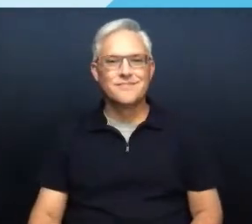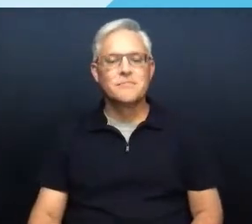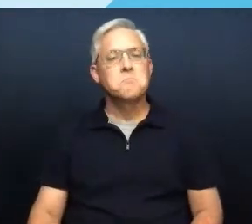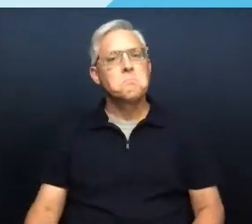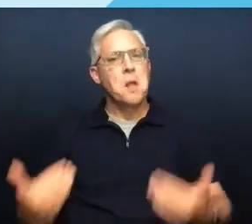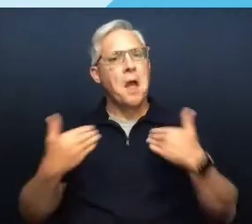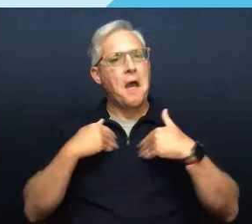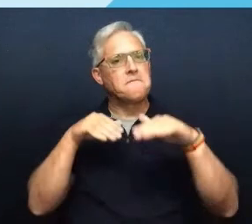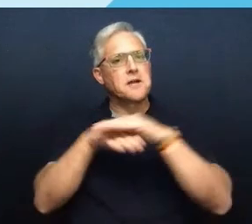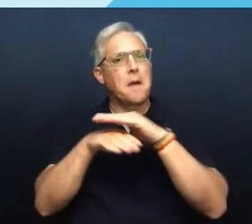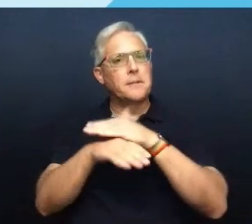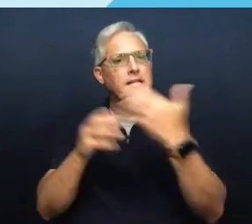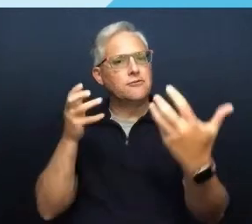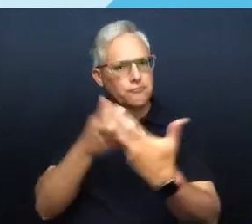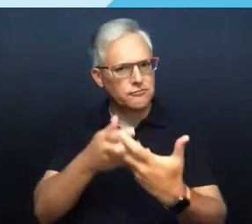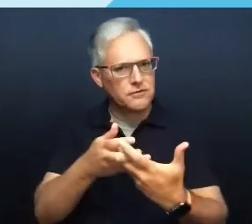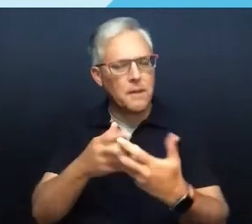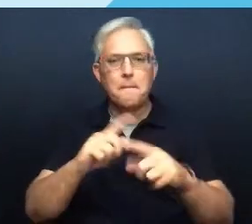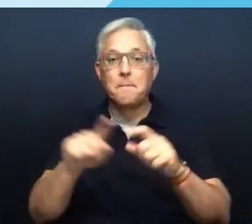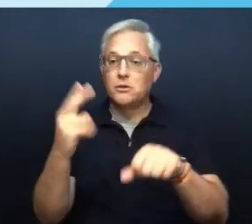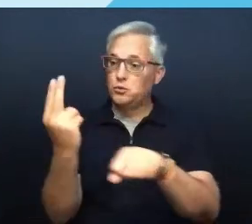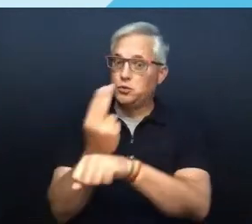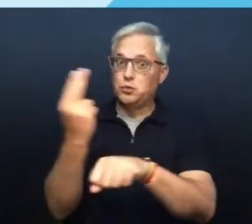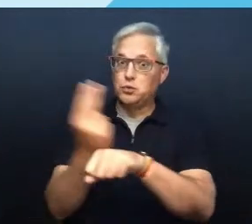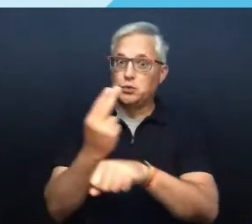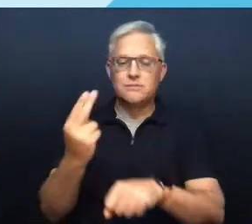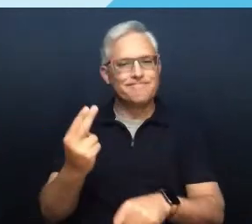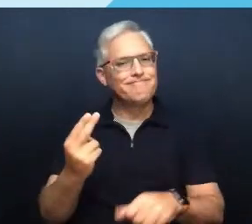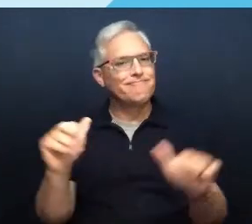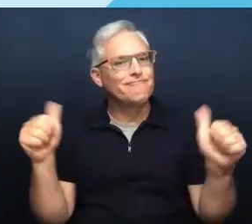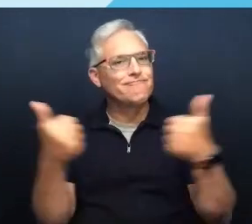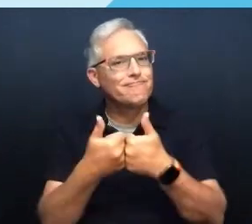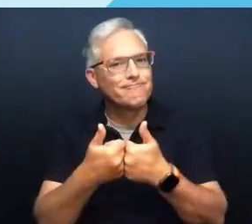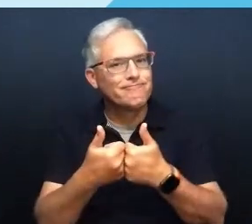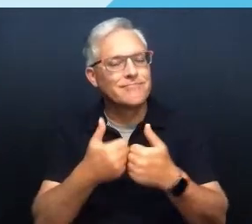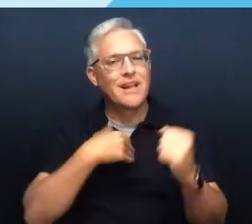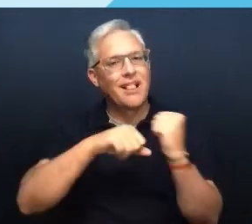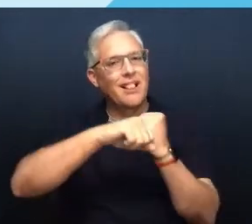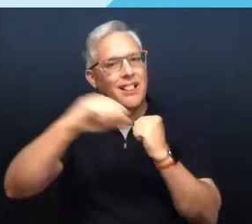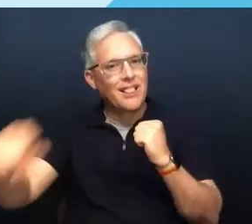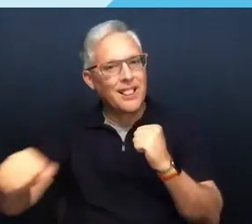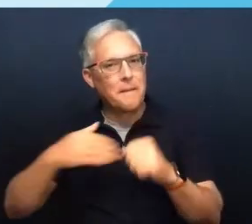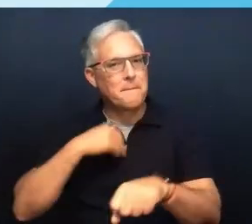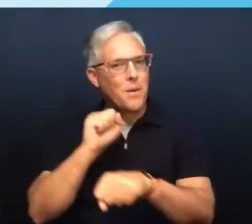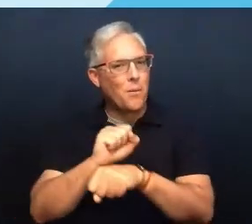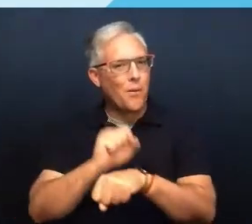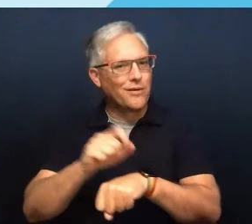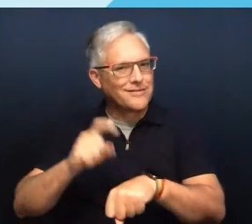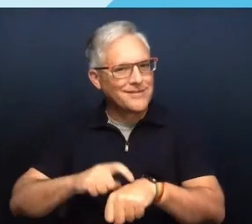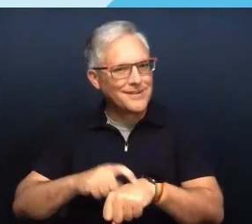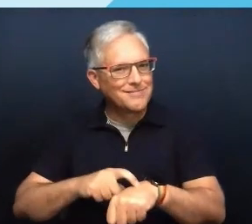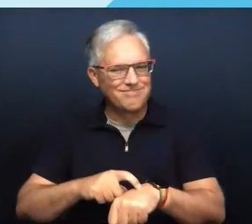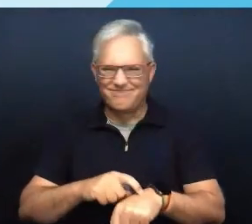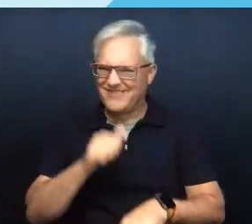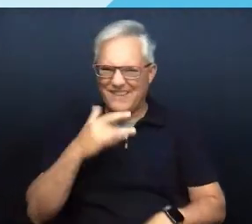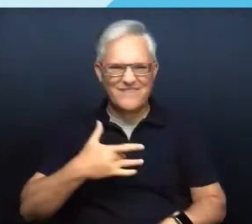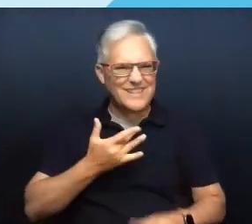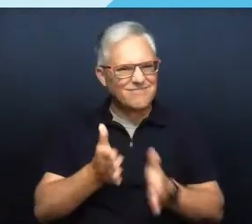a challenge and added time to my workflow, which really wasn't motivating. So I was fortunate to provide the feedback and the team